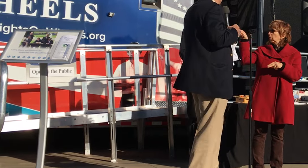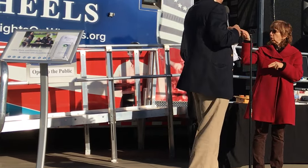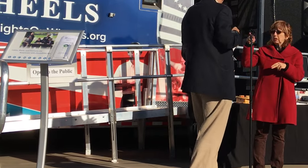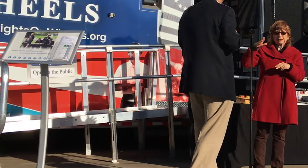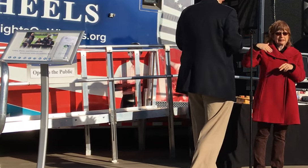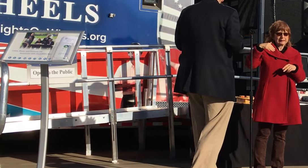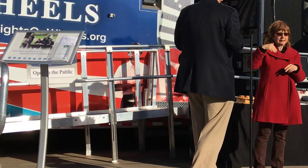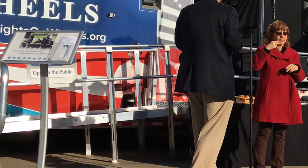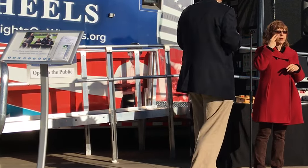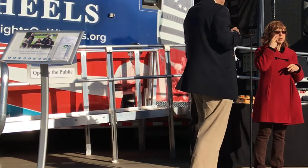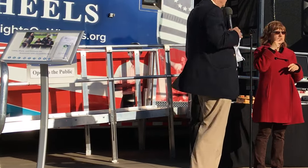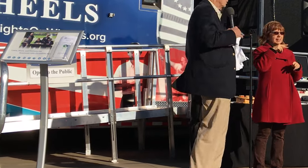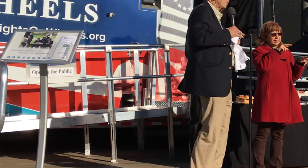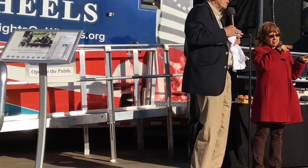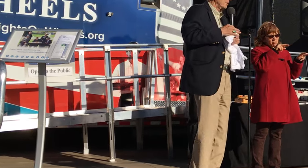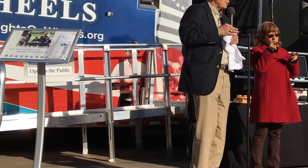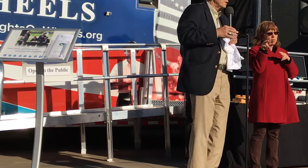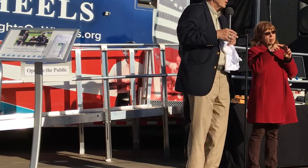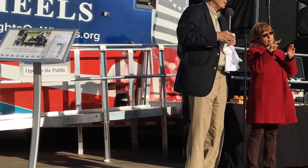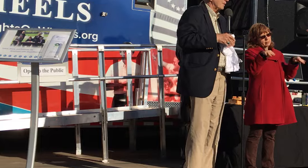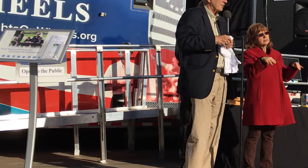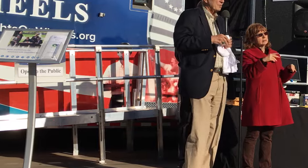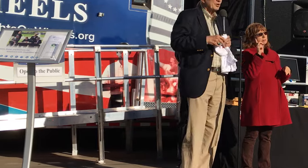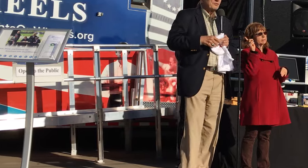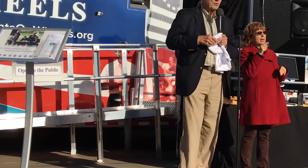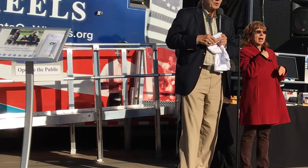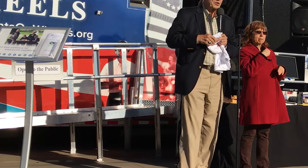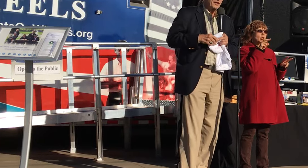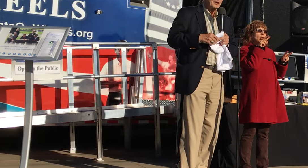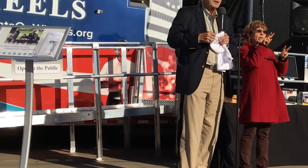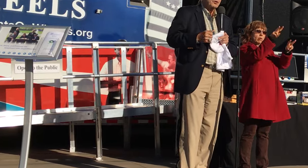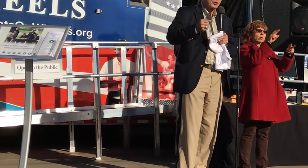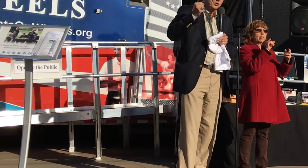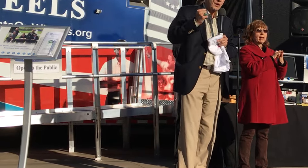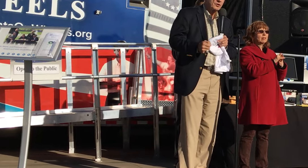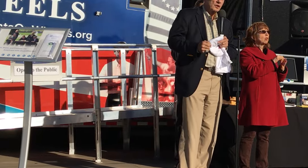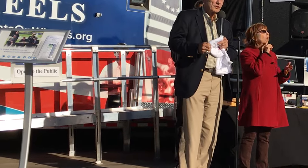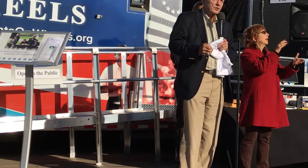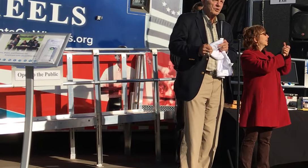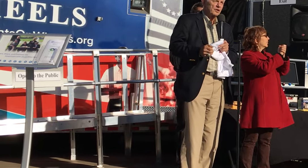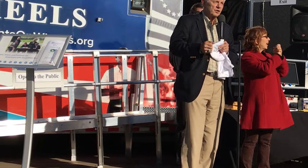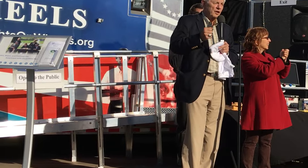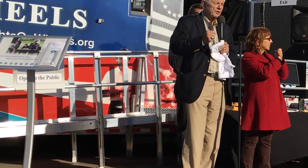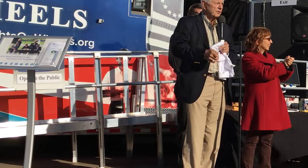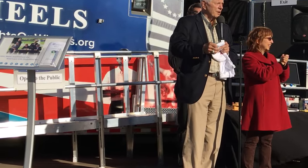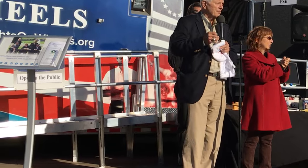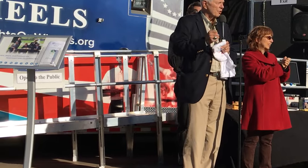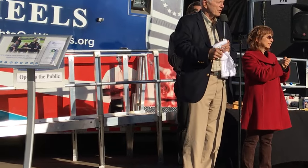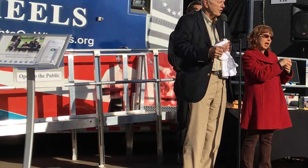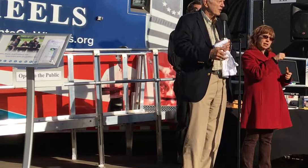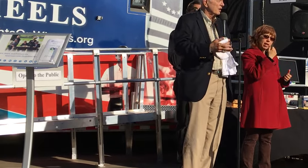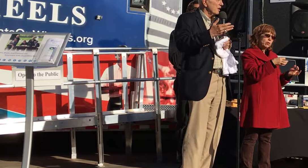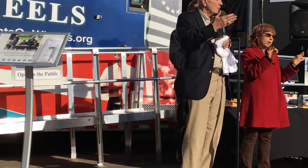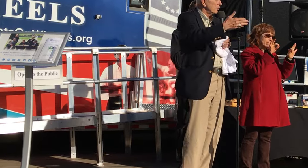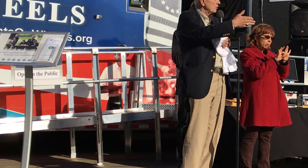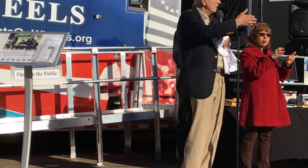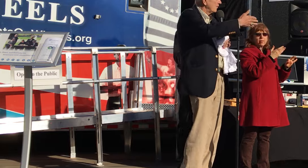looking forward to that So congratulation for another important thing we do need to